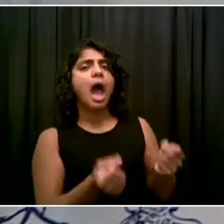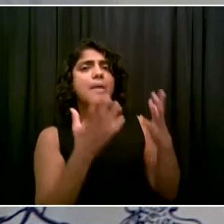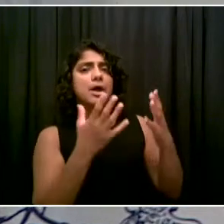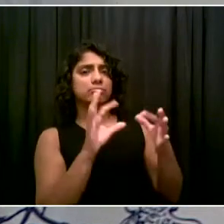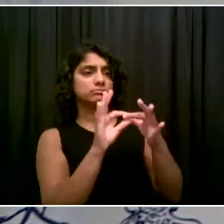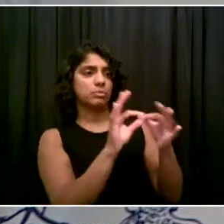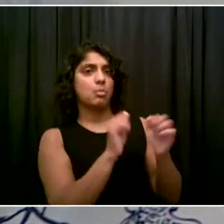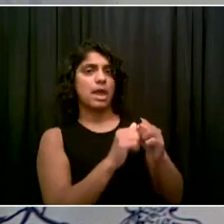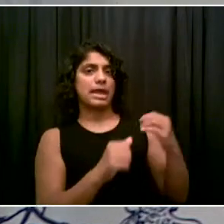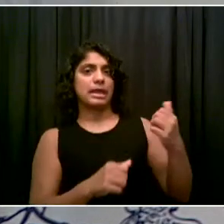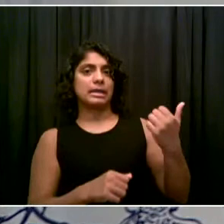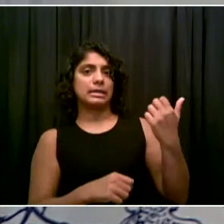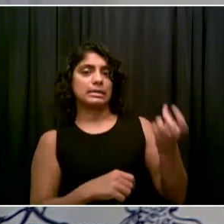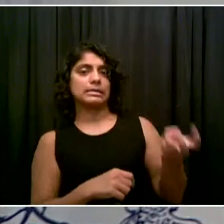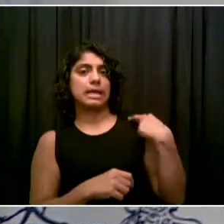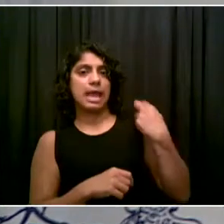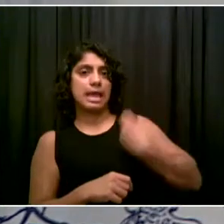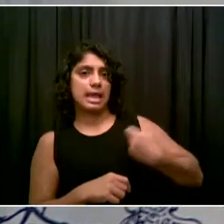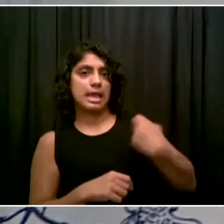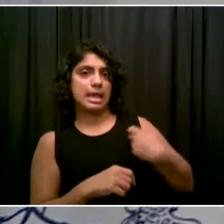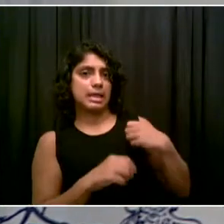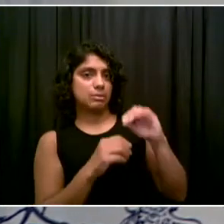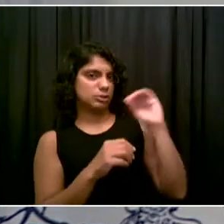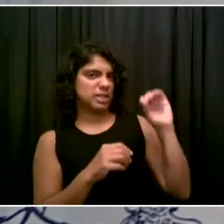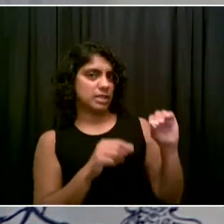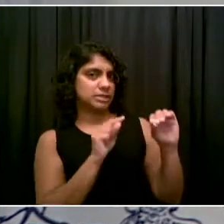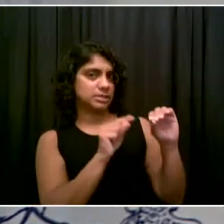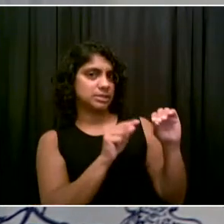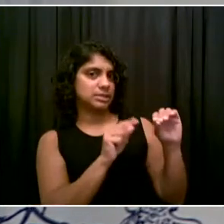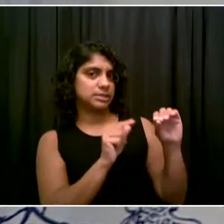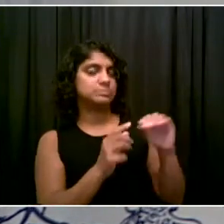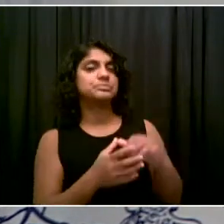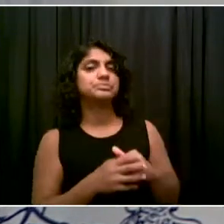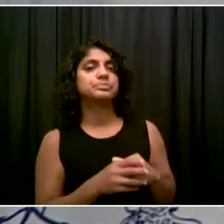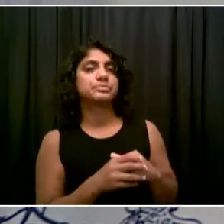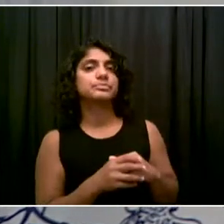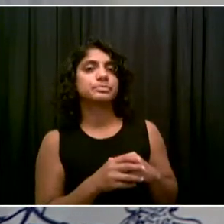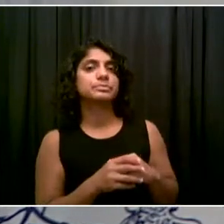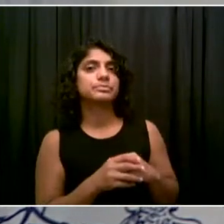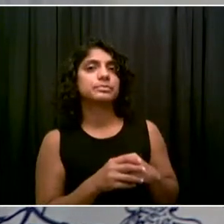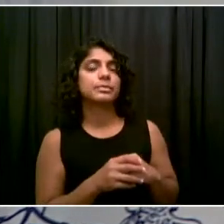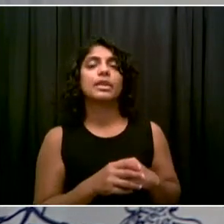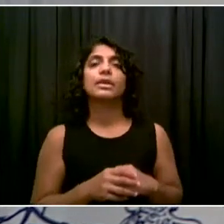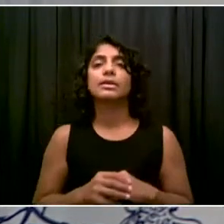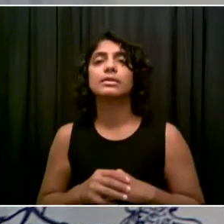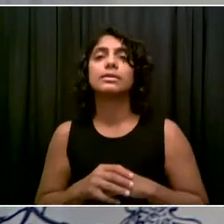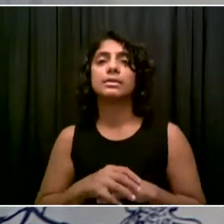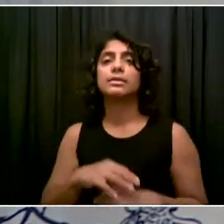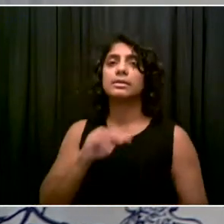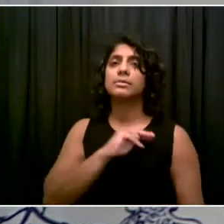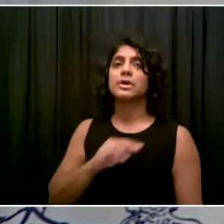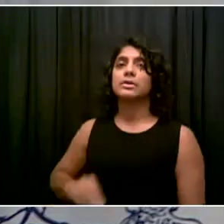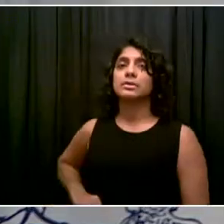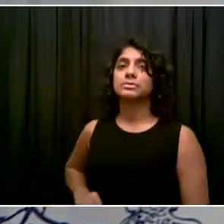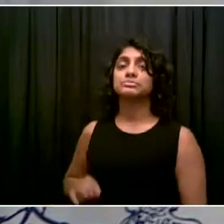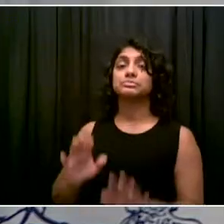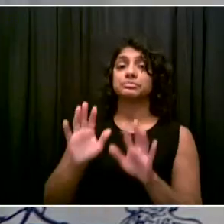YOU JUST DISCUSSED EITHER CONFIRMED OR SUSPECTED GANG MEMBER PULLING